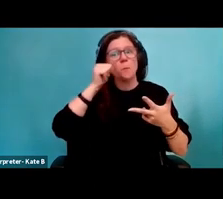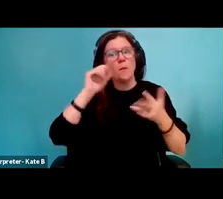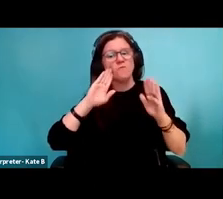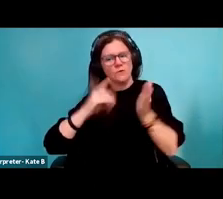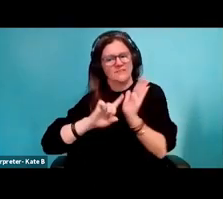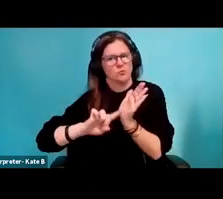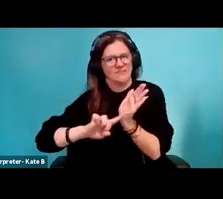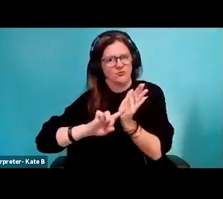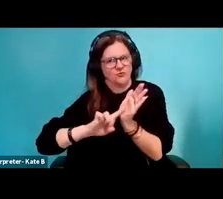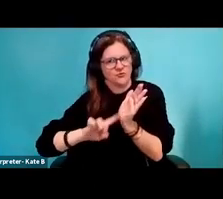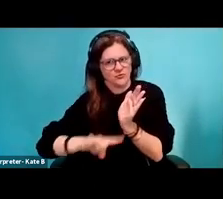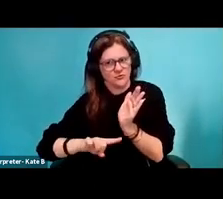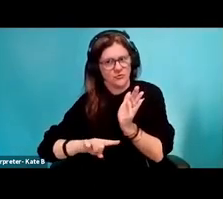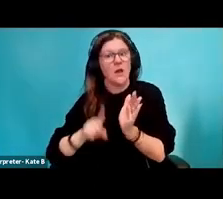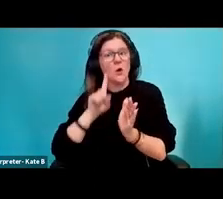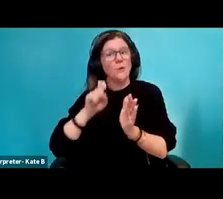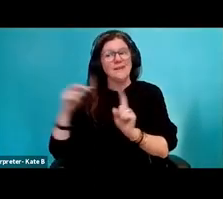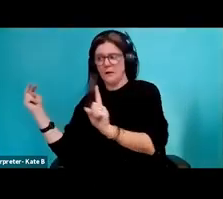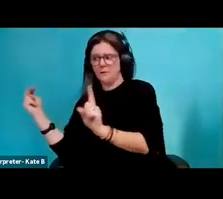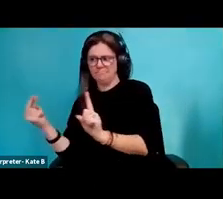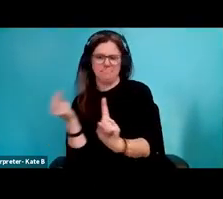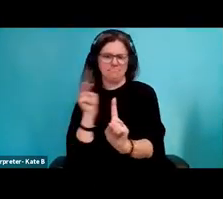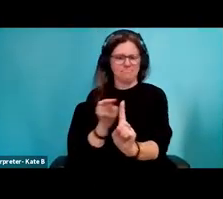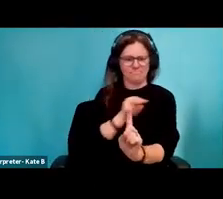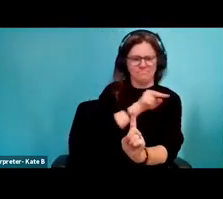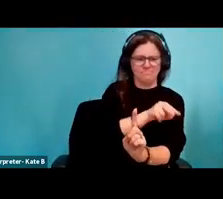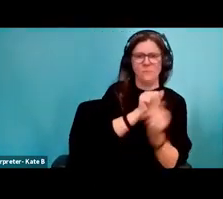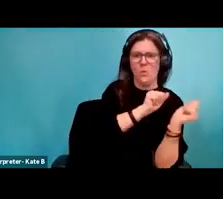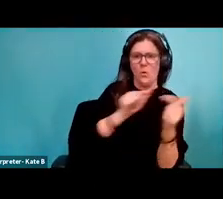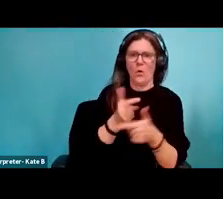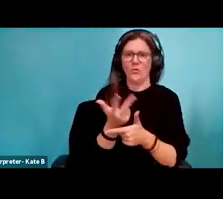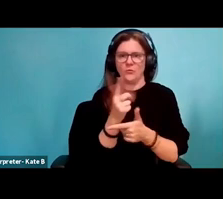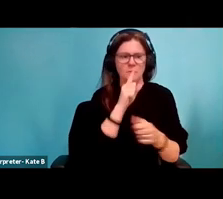research. We need all three perspectives and commitments on this topic and for all to speak